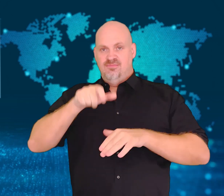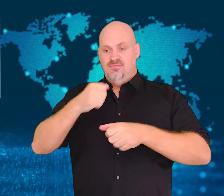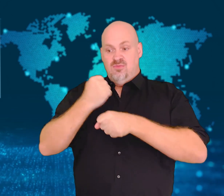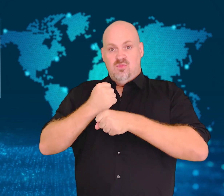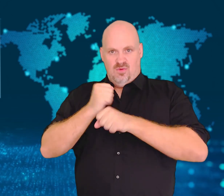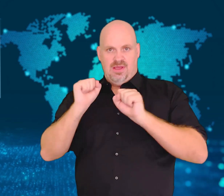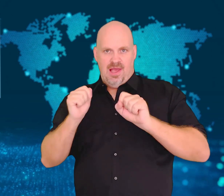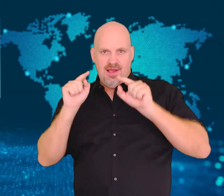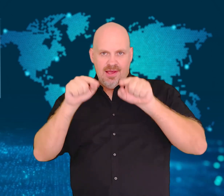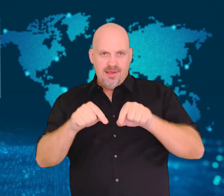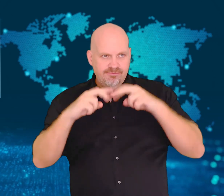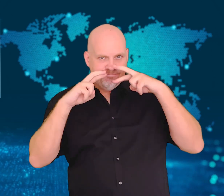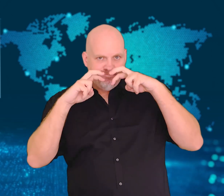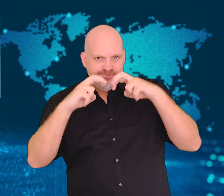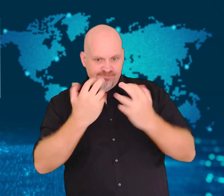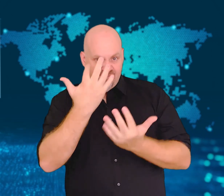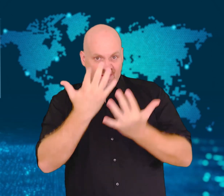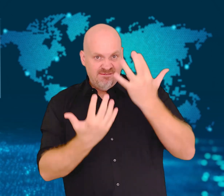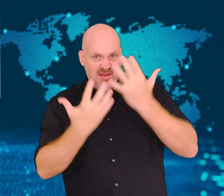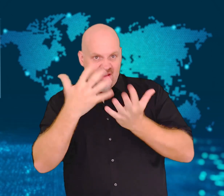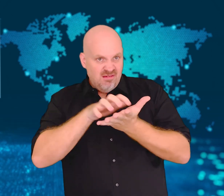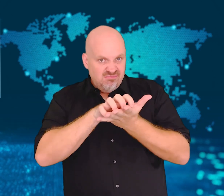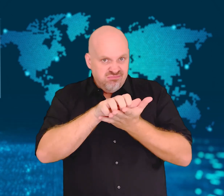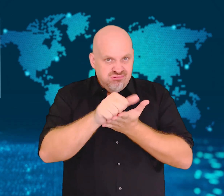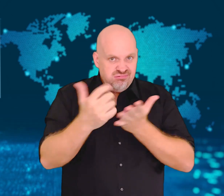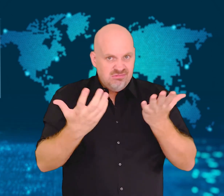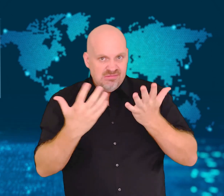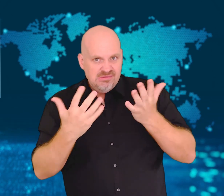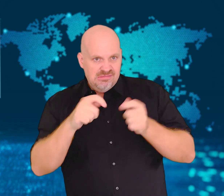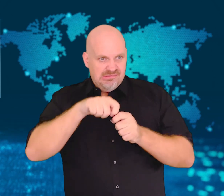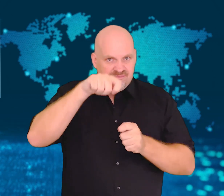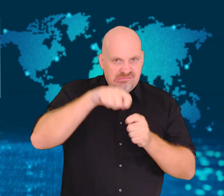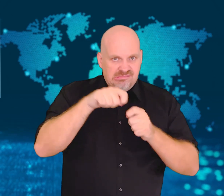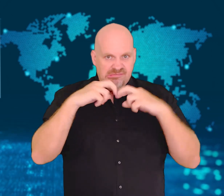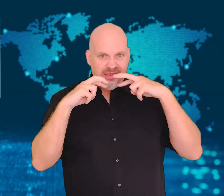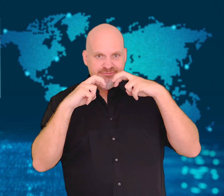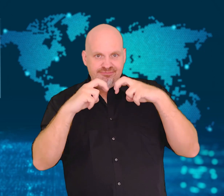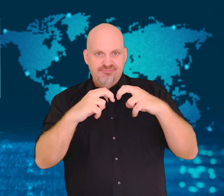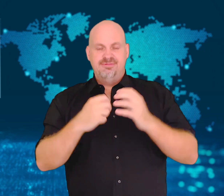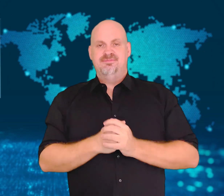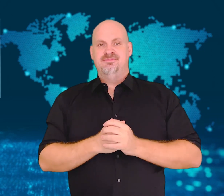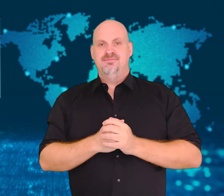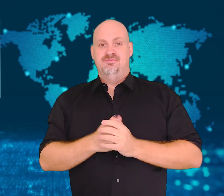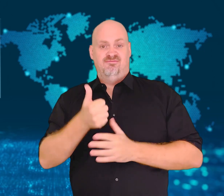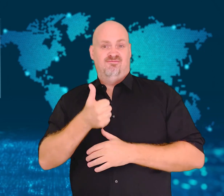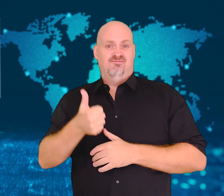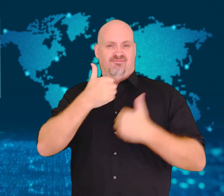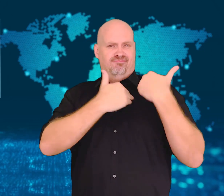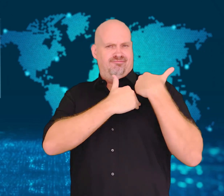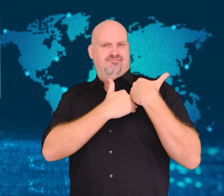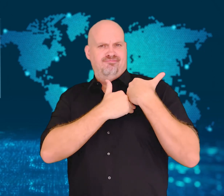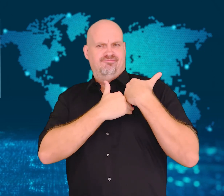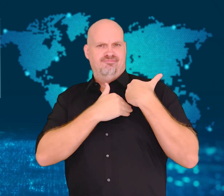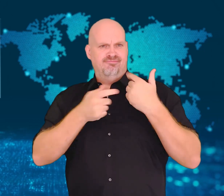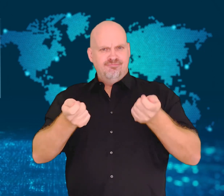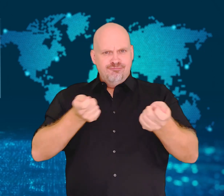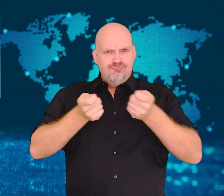The director in charge of the management and maintenance in the park has